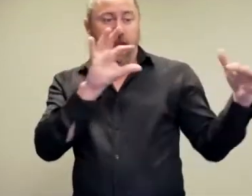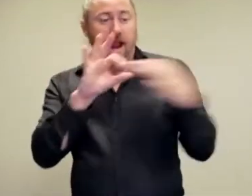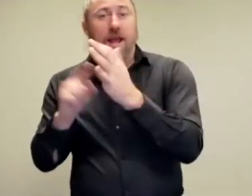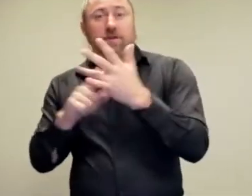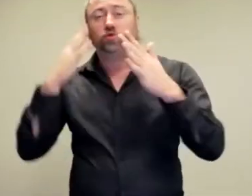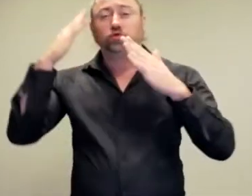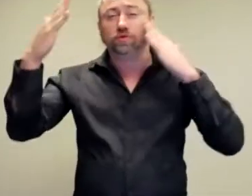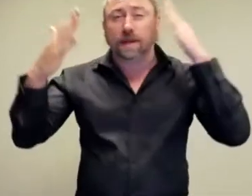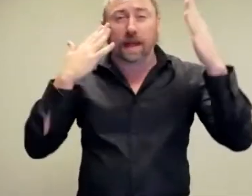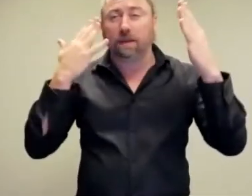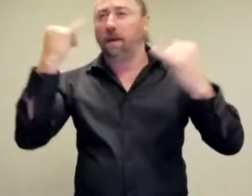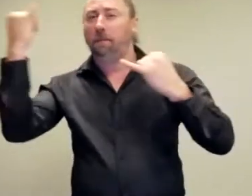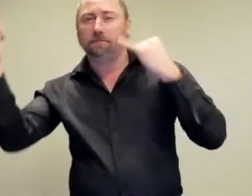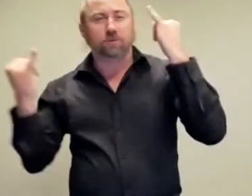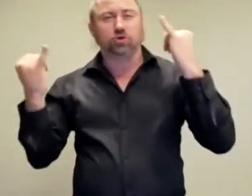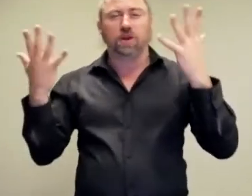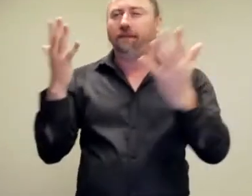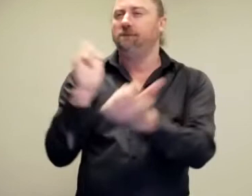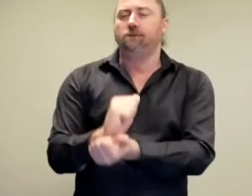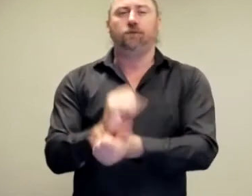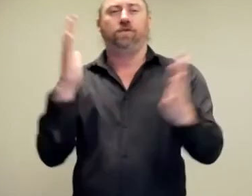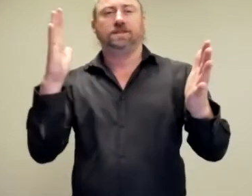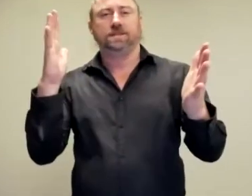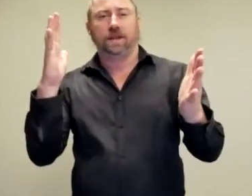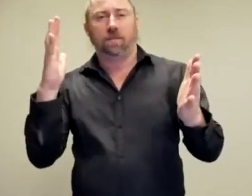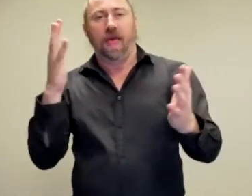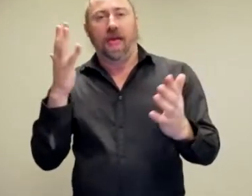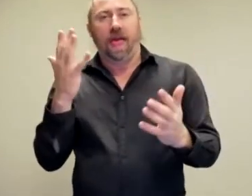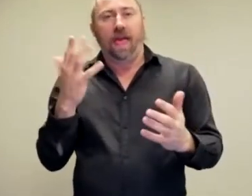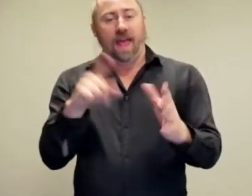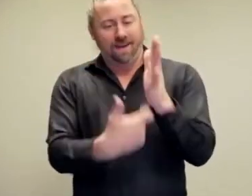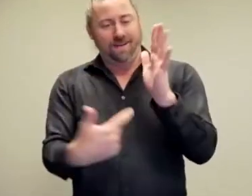imagination and freedom and the power of art to imagine new possibilities.